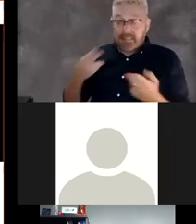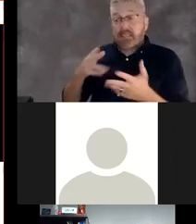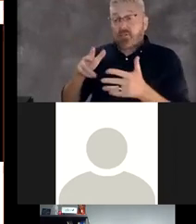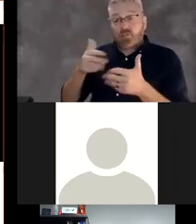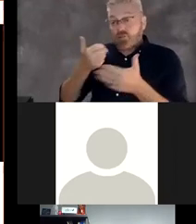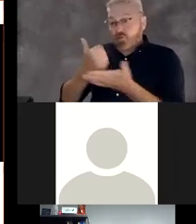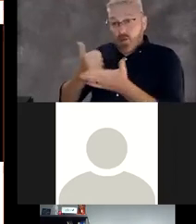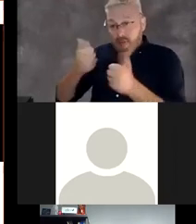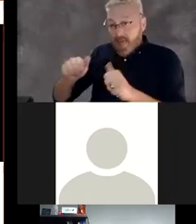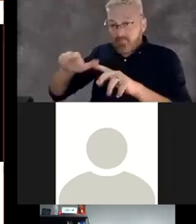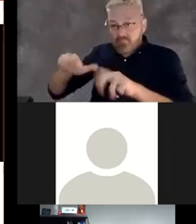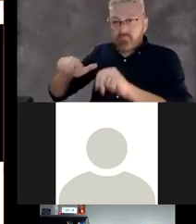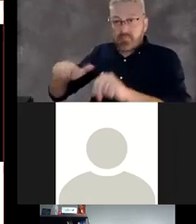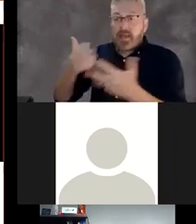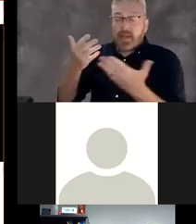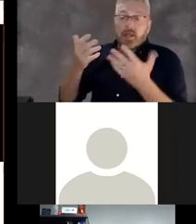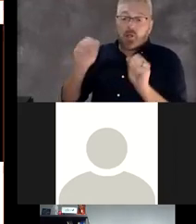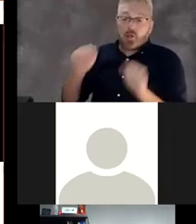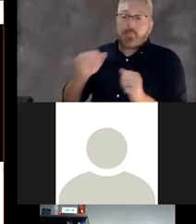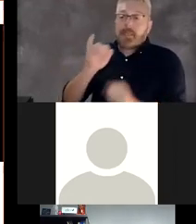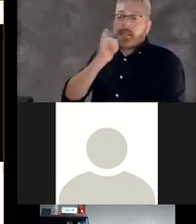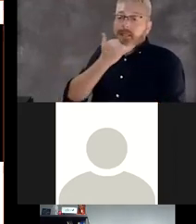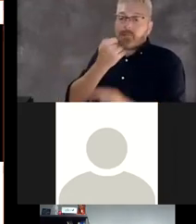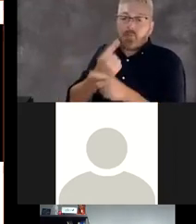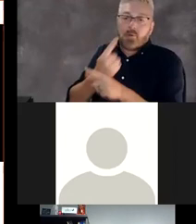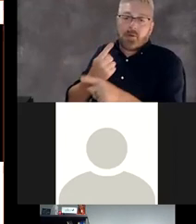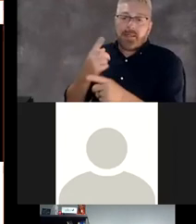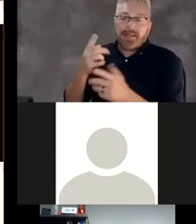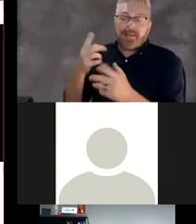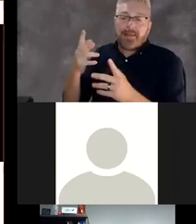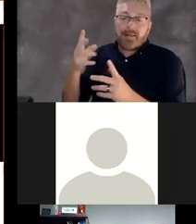WRONGFULLY CONVICTED EVEN. IT WOULD BE UP TO A JURY TO